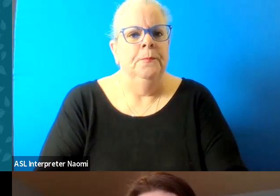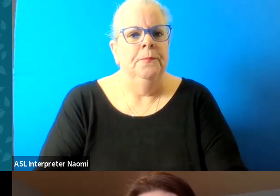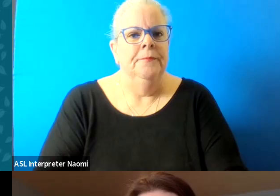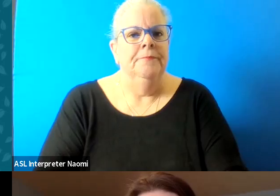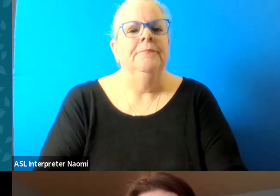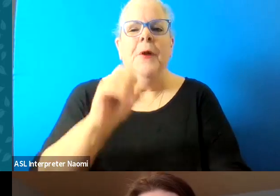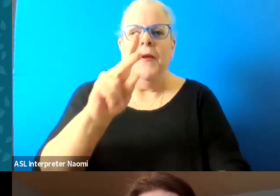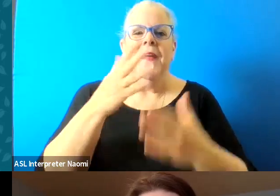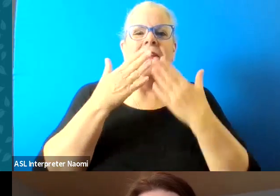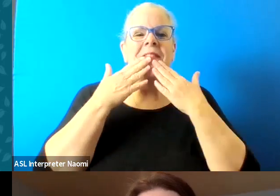Mrs. Lupia.